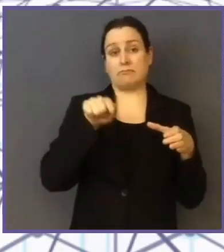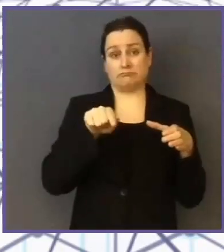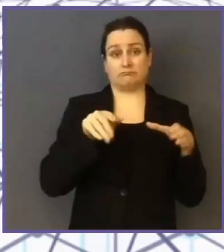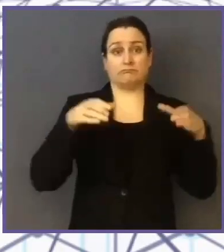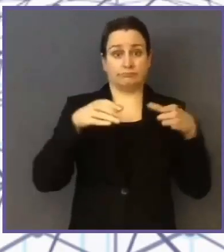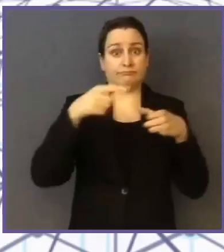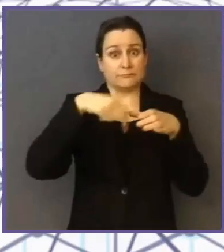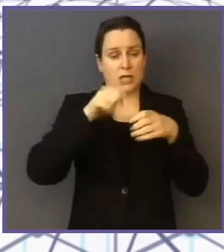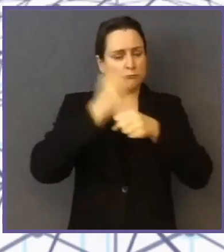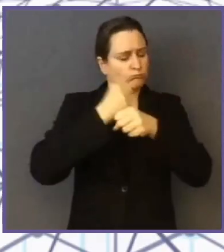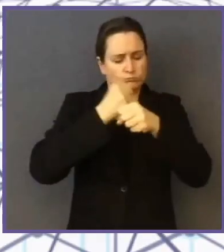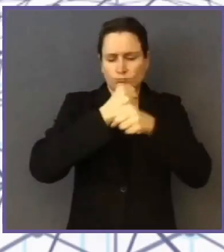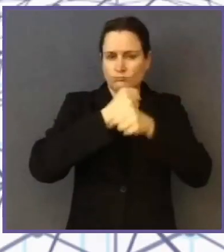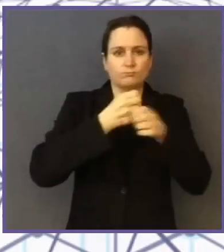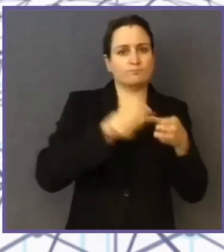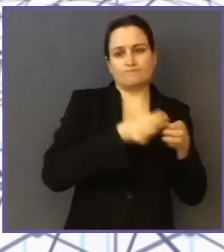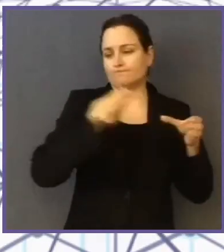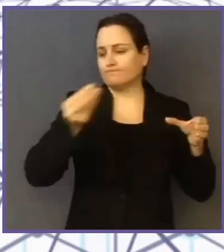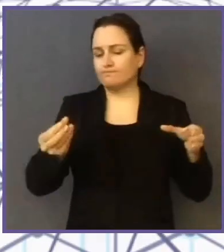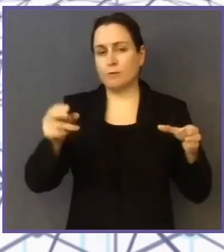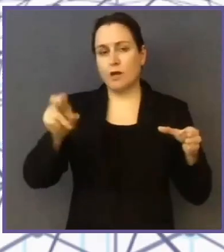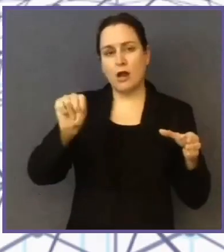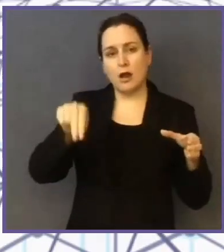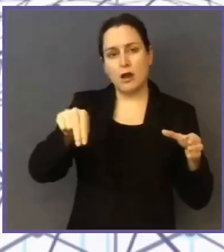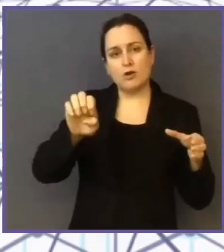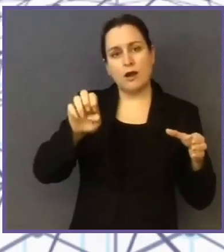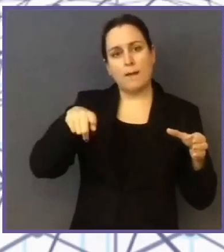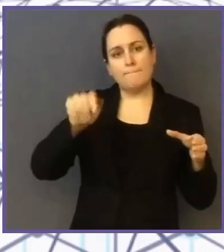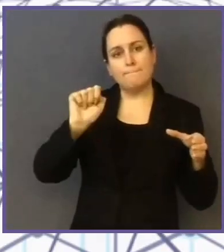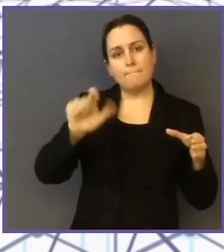health system and was generally an outstanding partner in that programme.